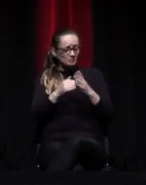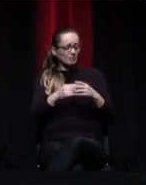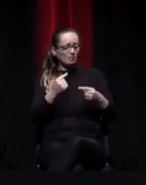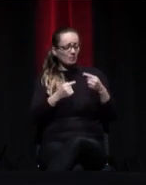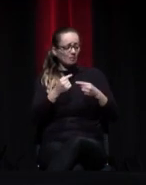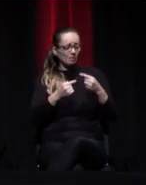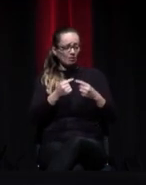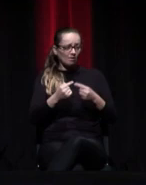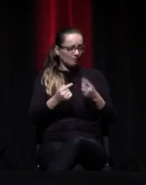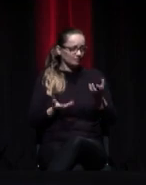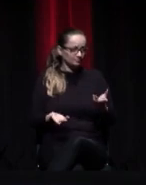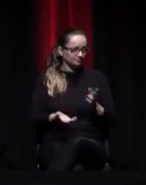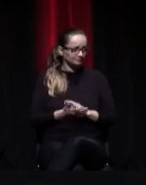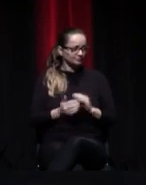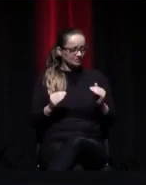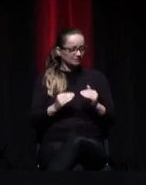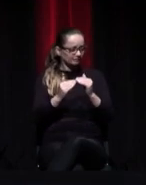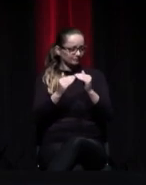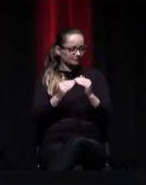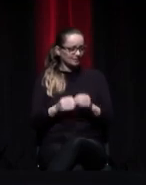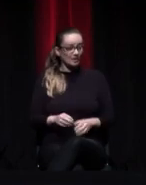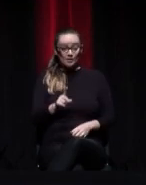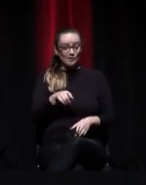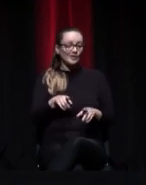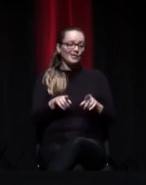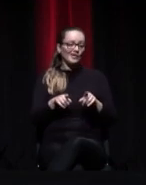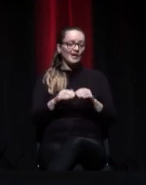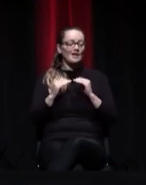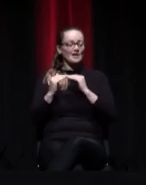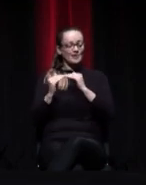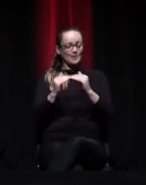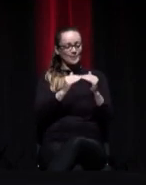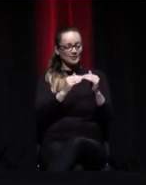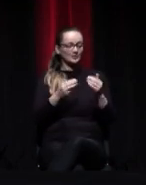in greater WhatsApp-ish harmony there can be in a family,